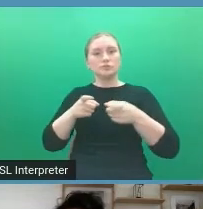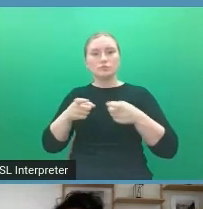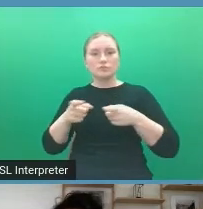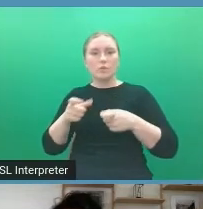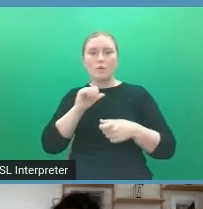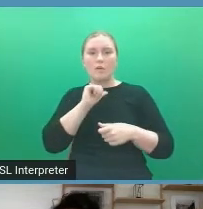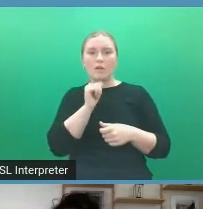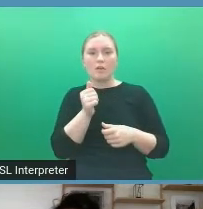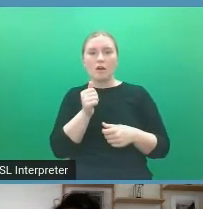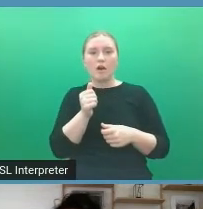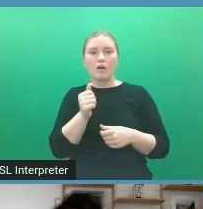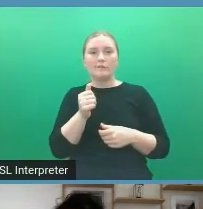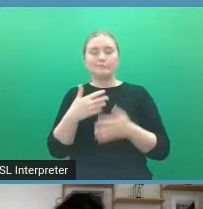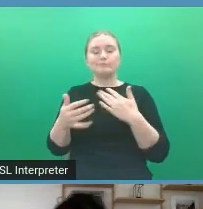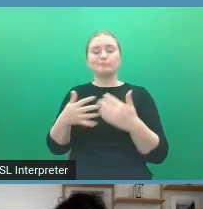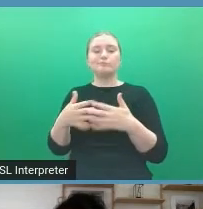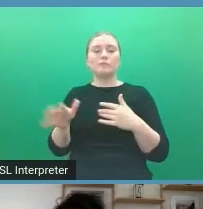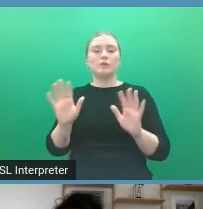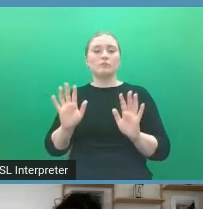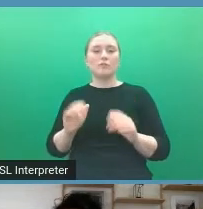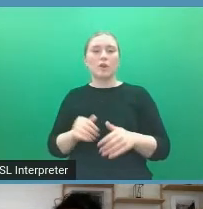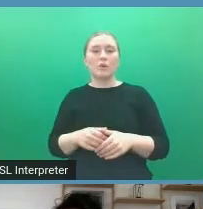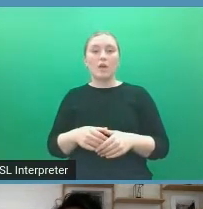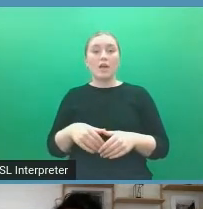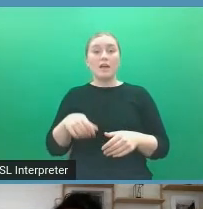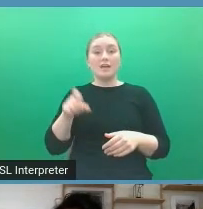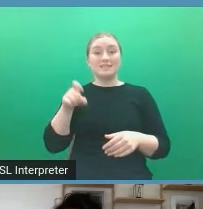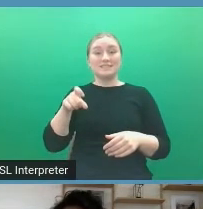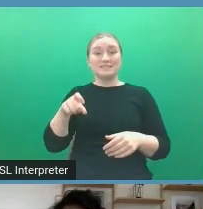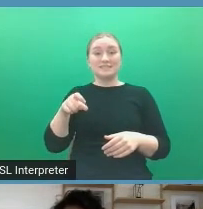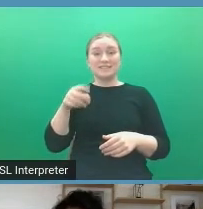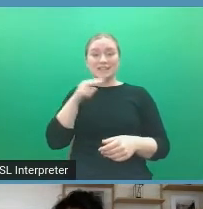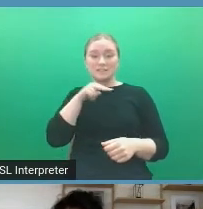have to kind of like peer into the case to be able to see the object. We also have a limitation on